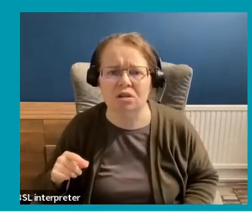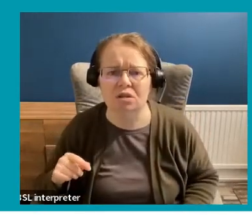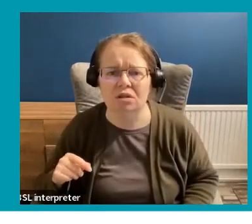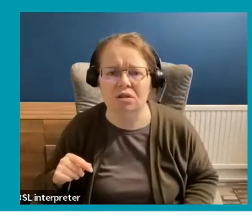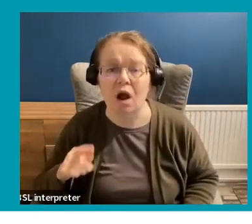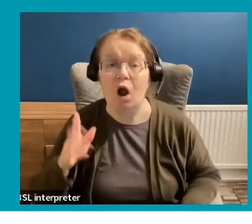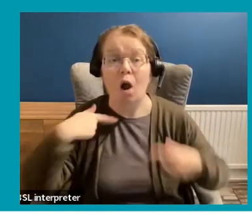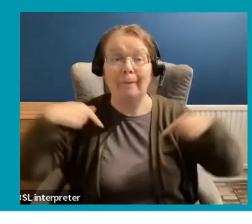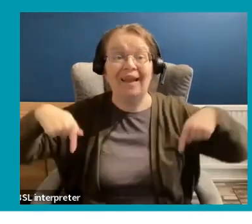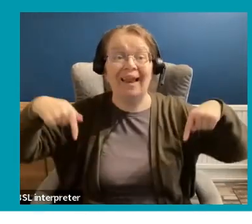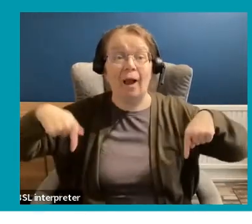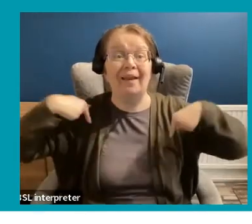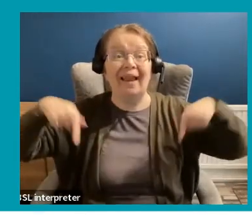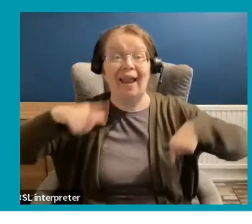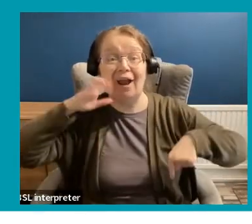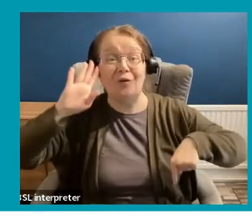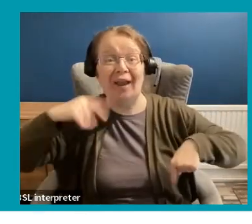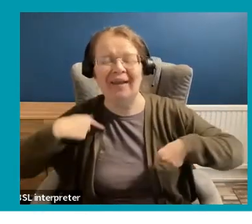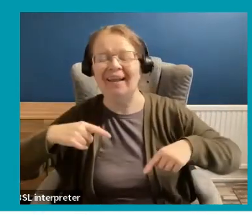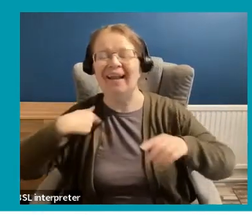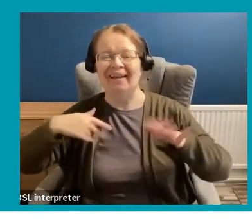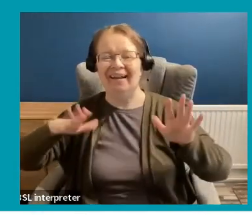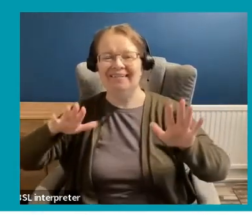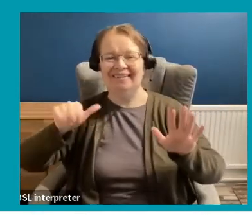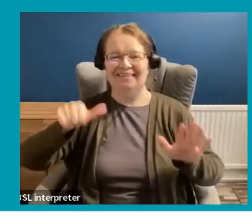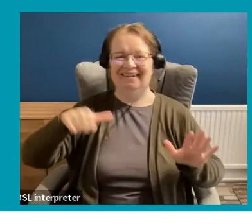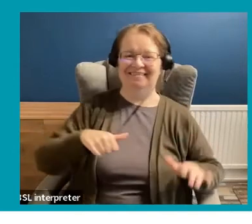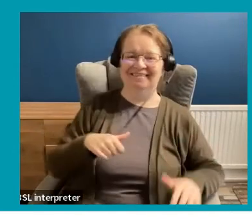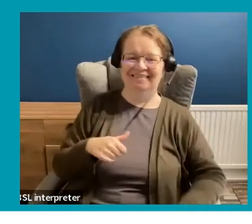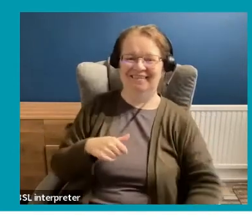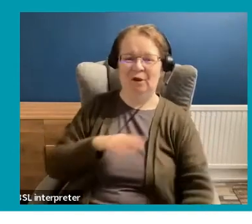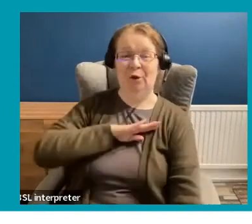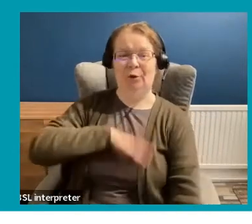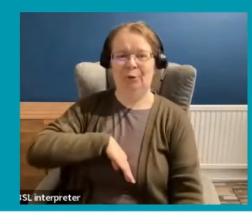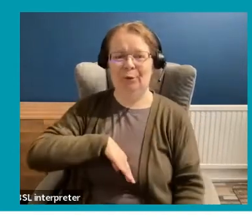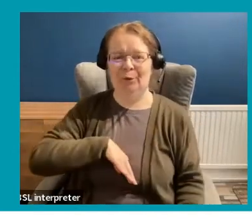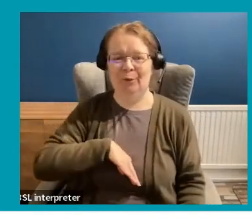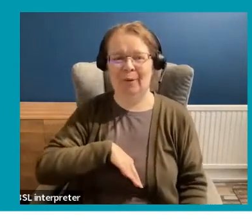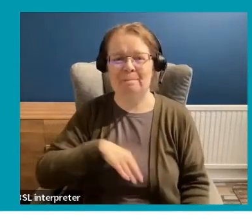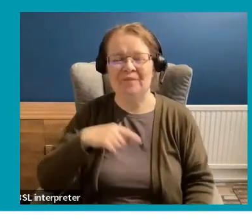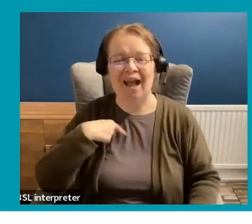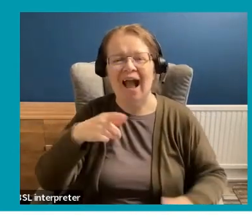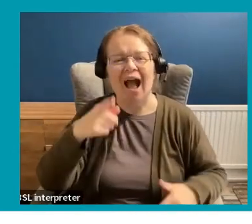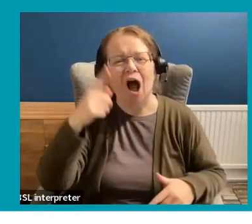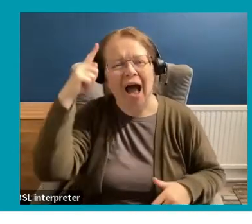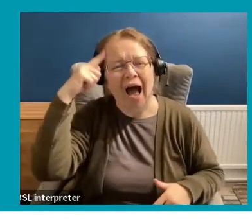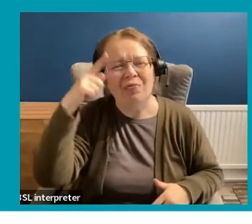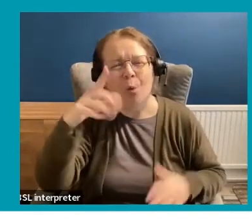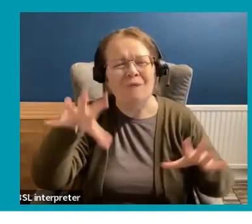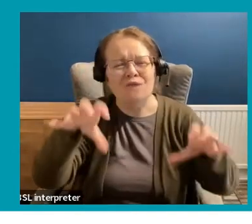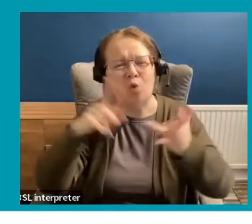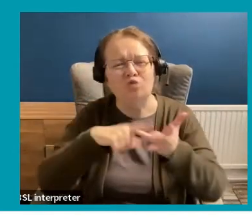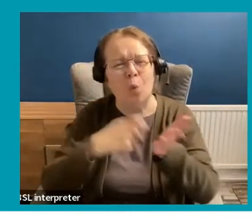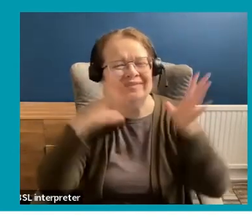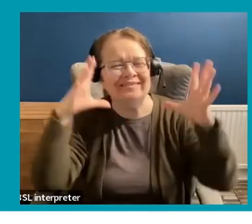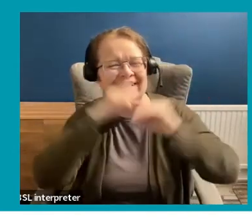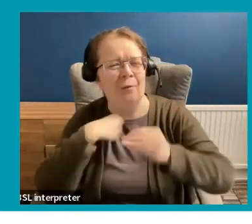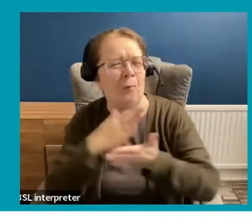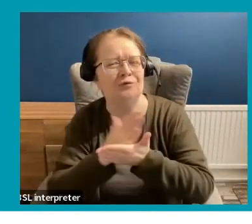You where frozen or had gone to sleep. I did not think he went to sleep.